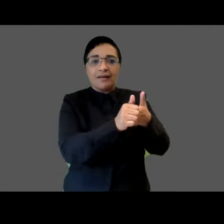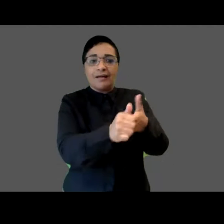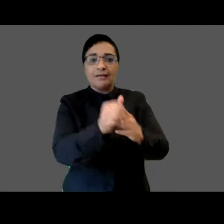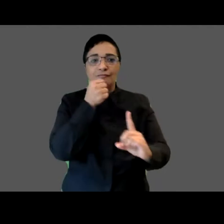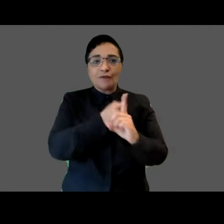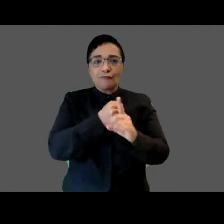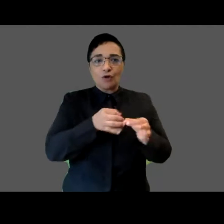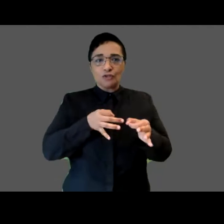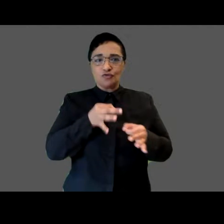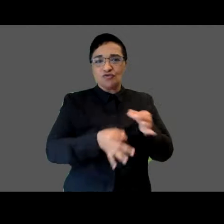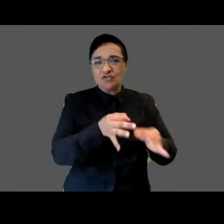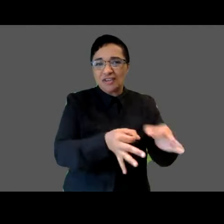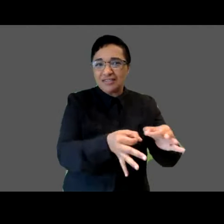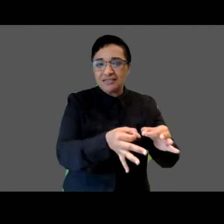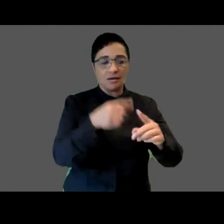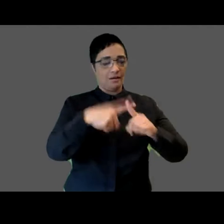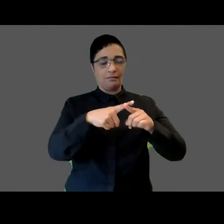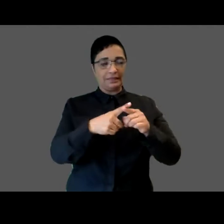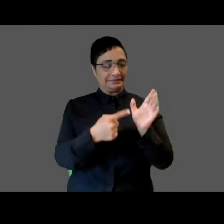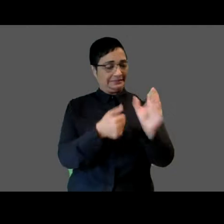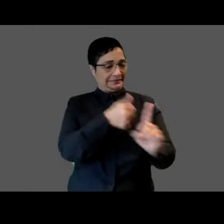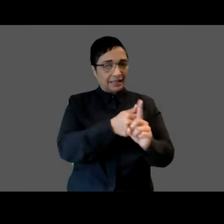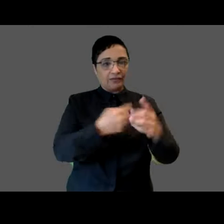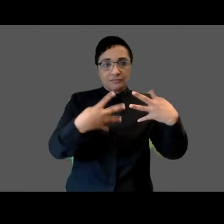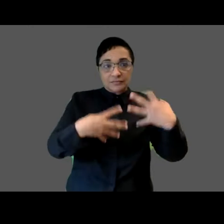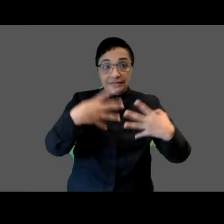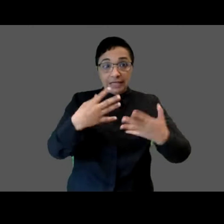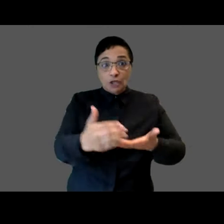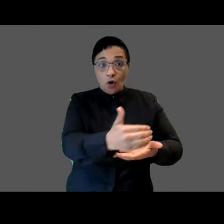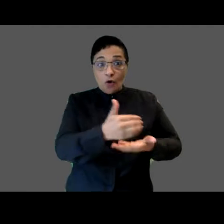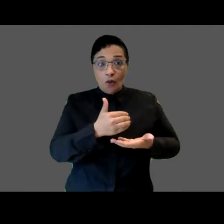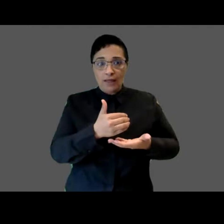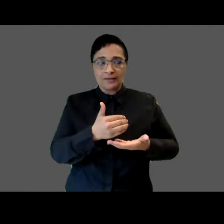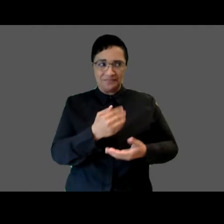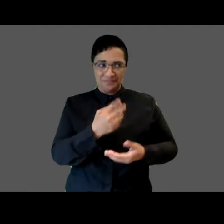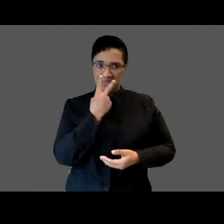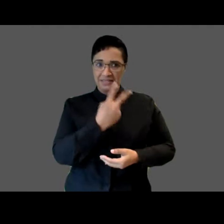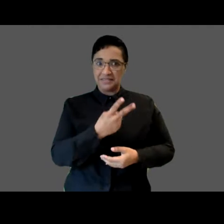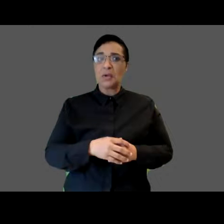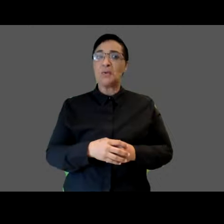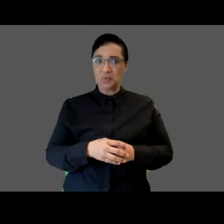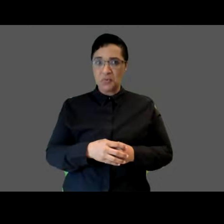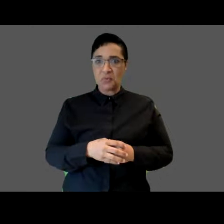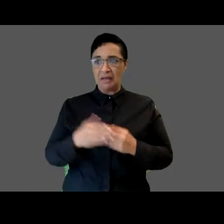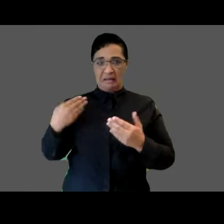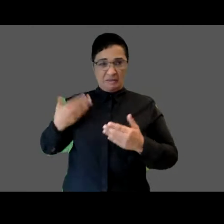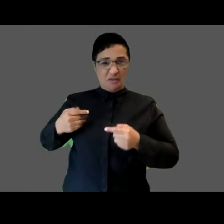for collecting data, et cetera, et cetera, we see the path that we have came together through.